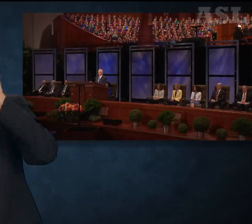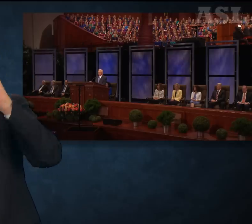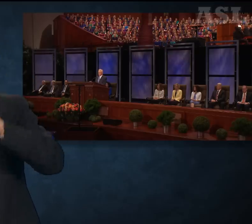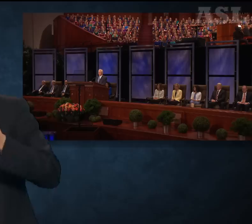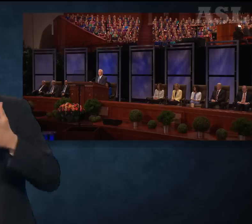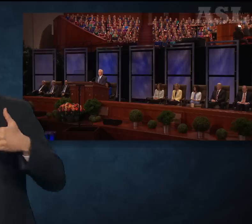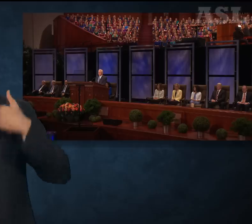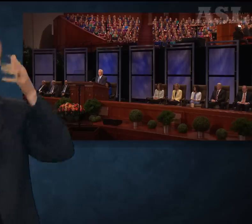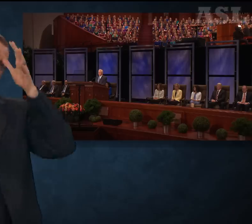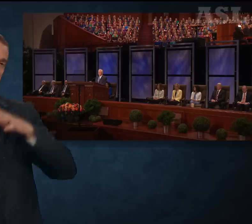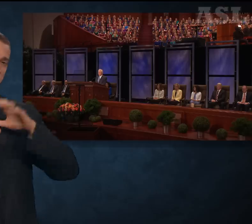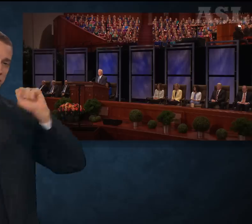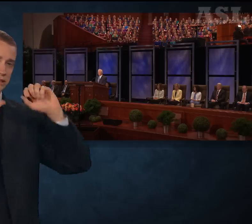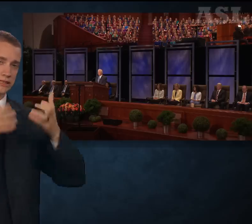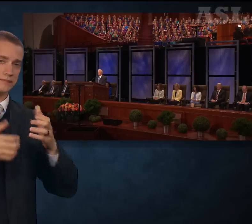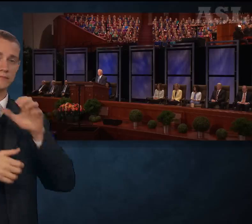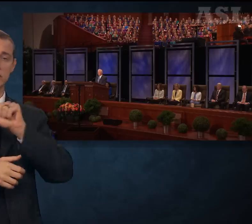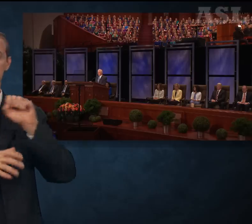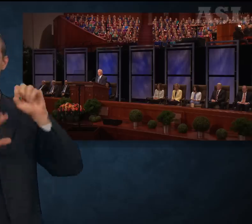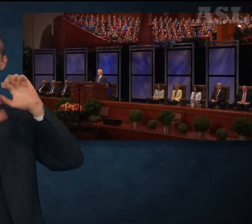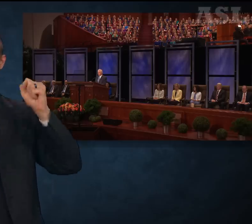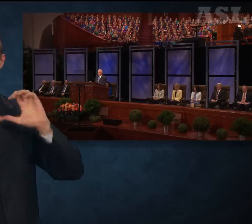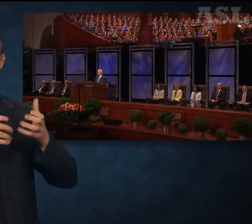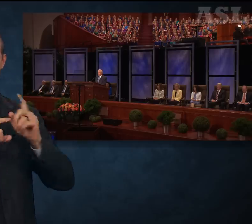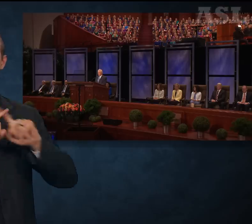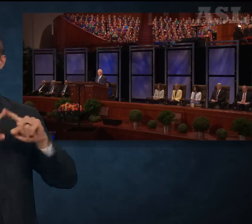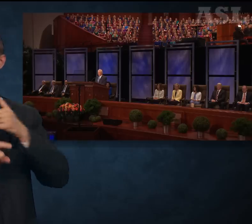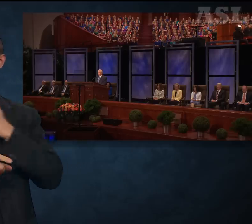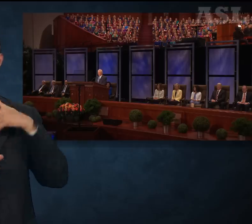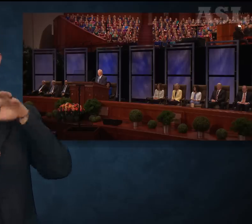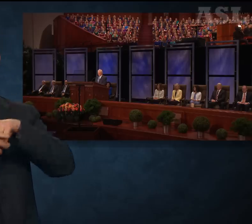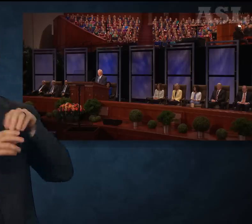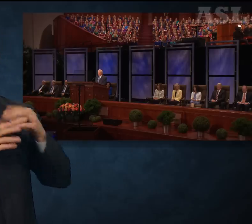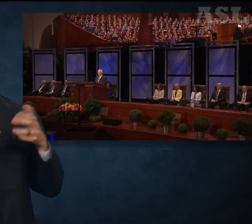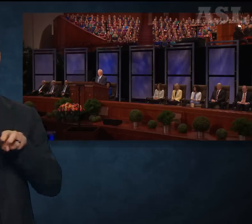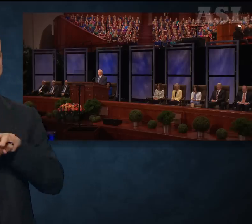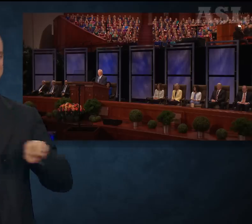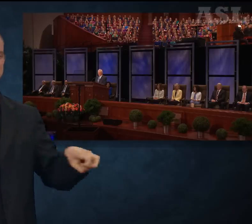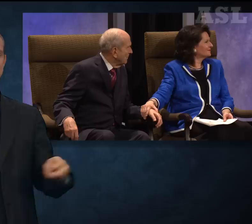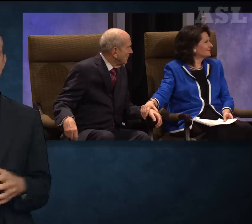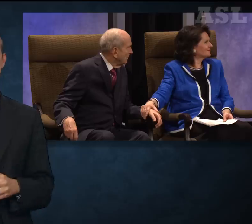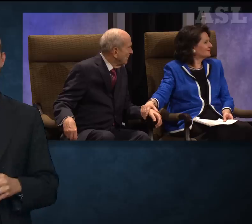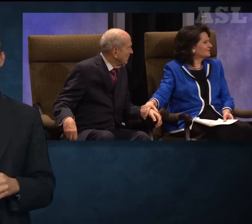THE STAND, ALONG WITH MEMBERS OF